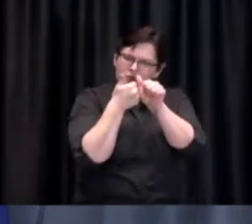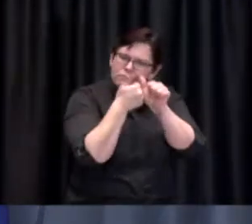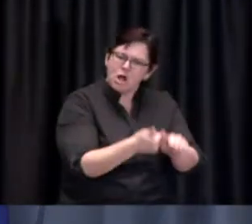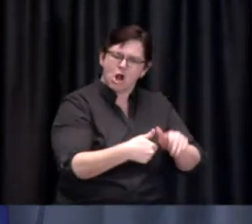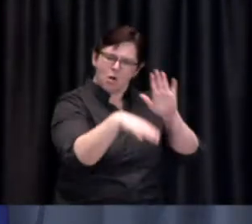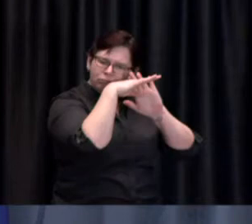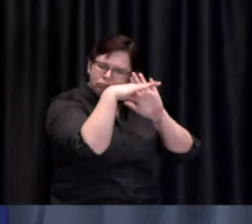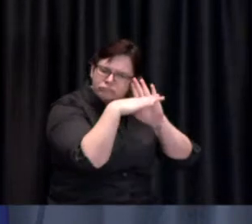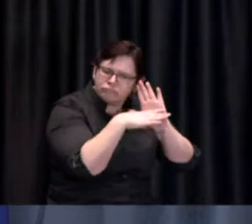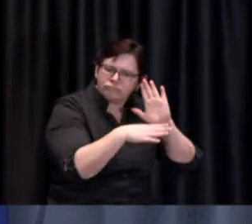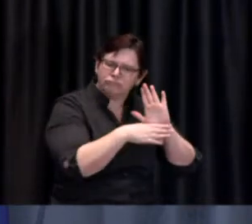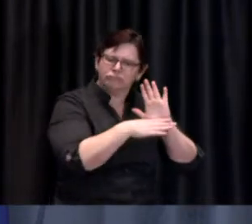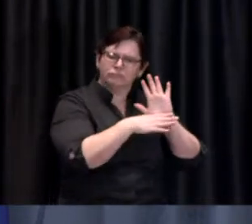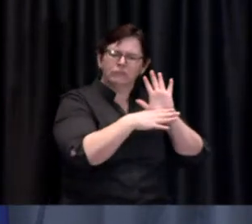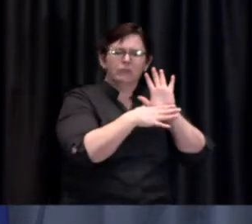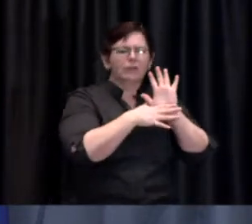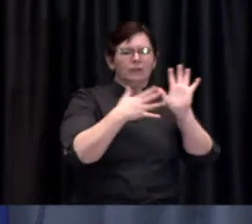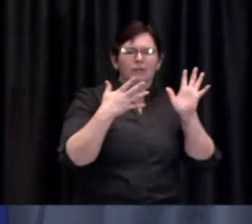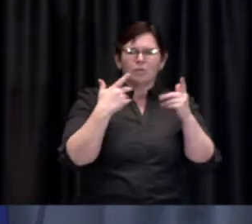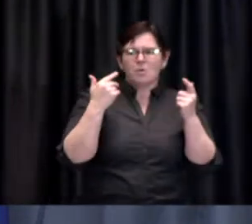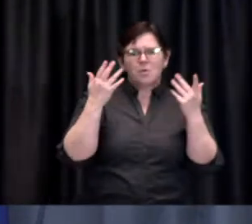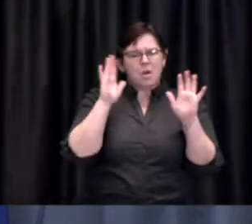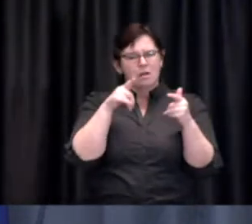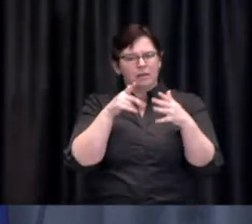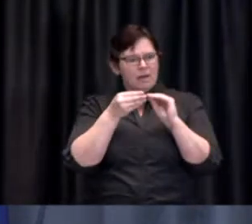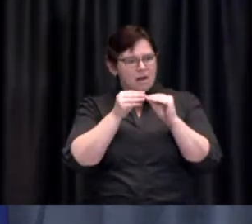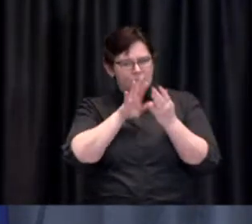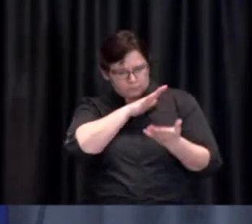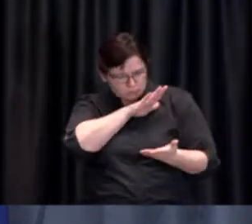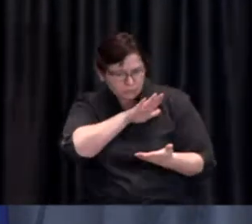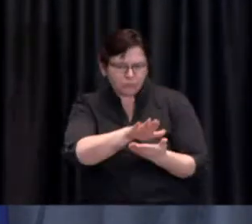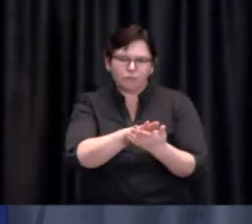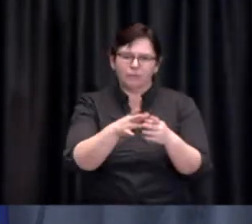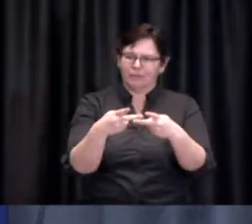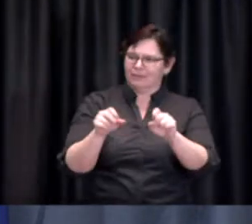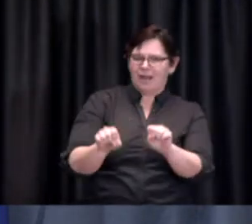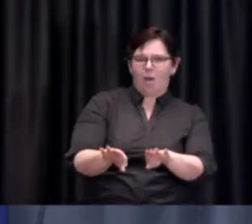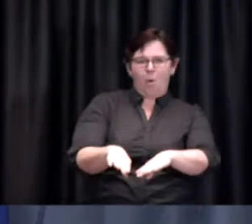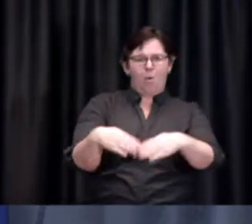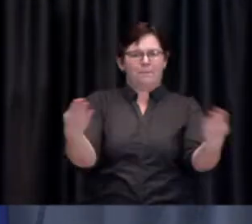and perhaps more importantly, the avoidance of another lockdown later.